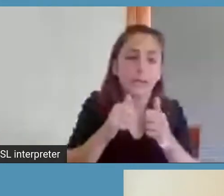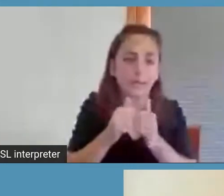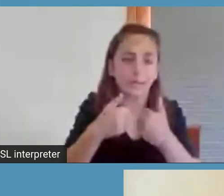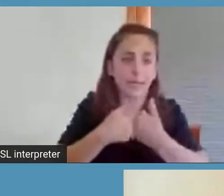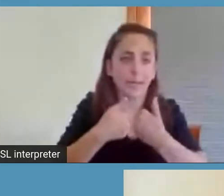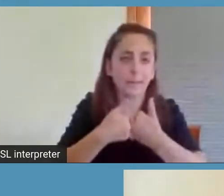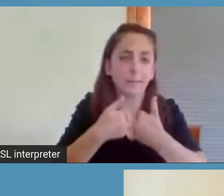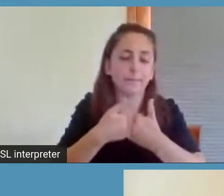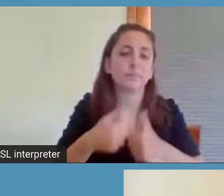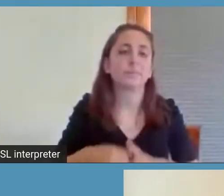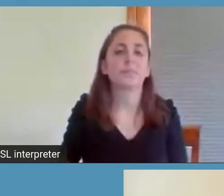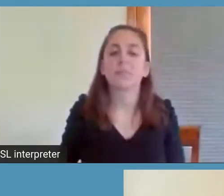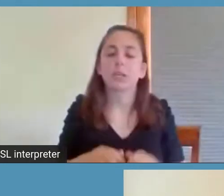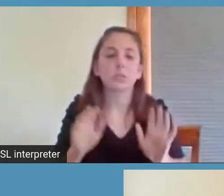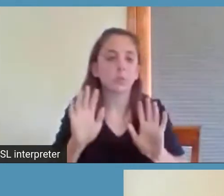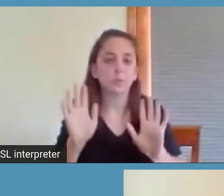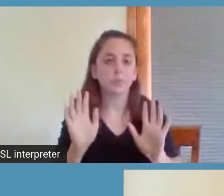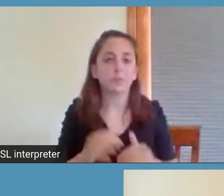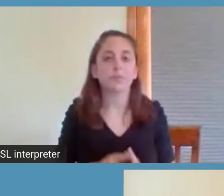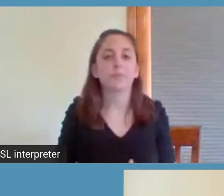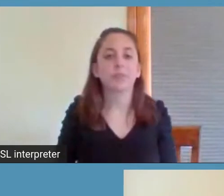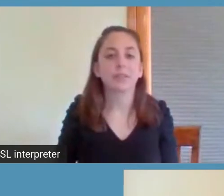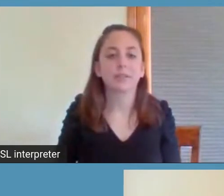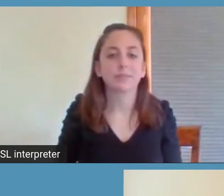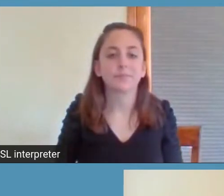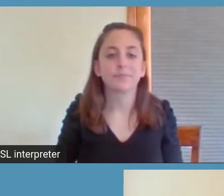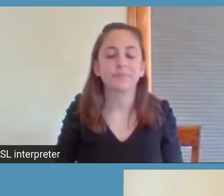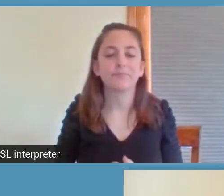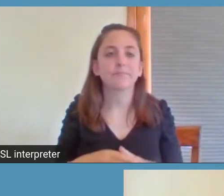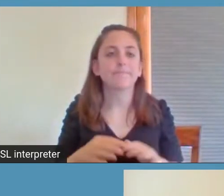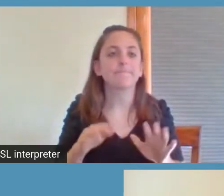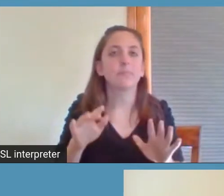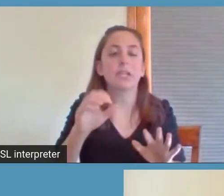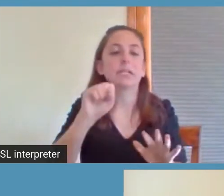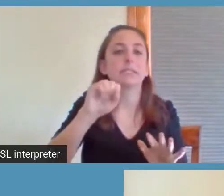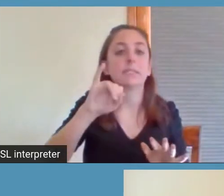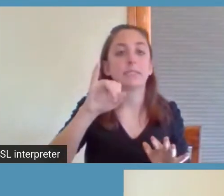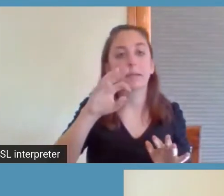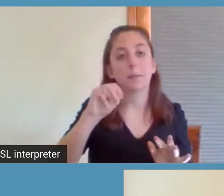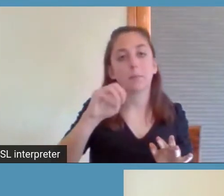and that's not what it was it was a you know simulation of things it was you know art galleries